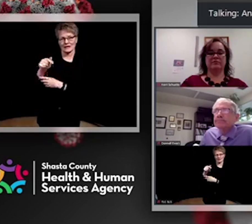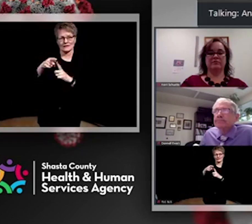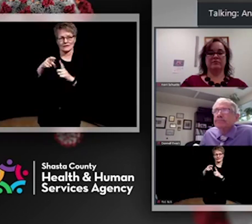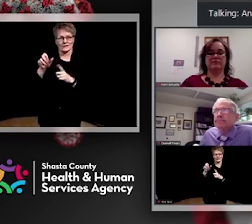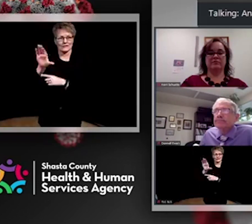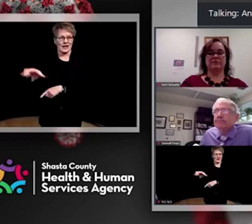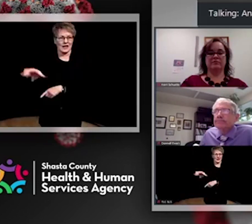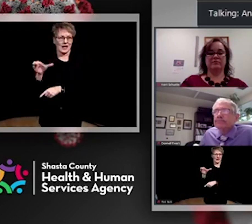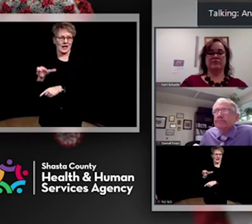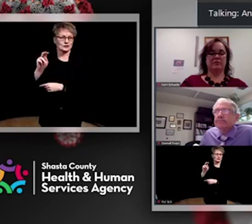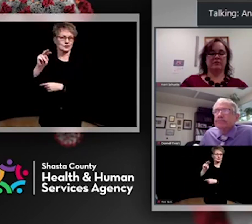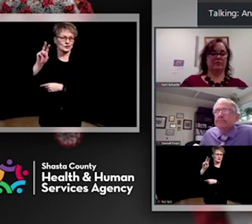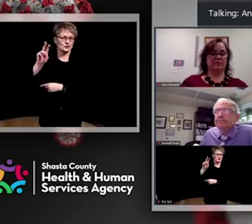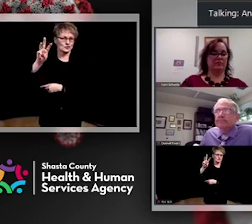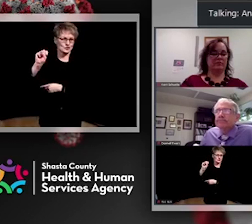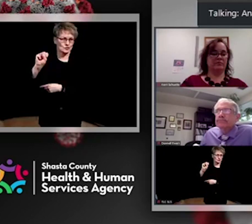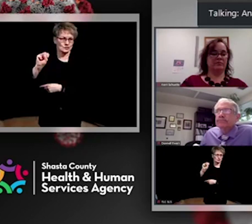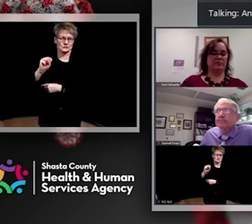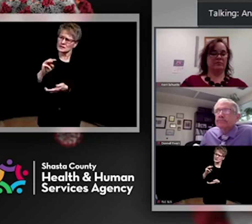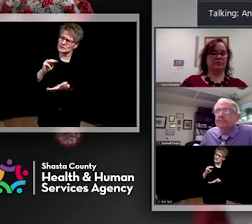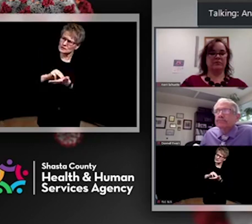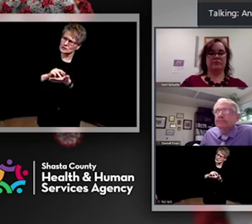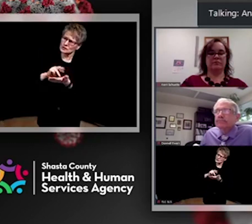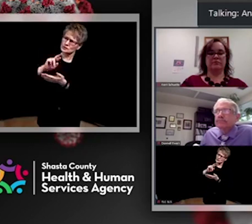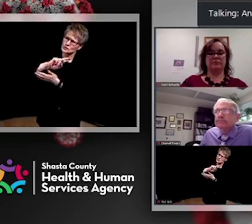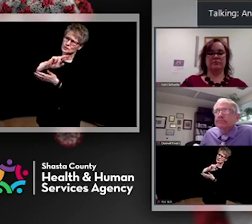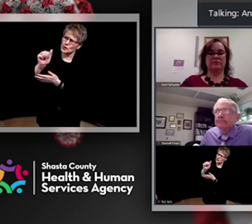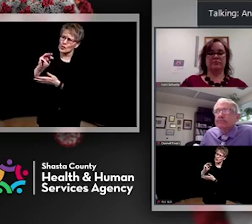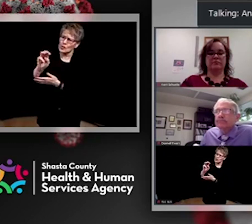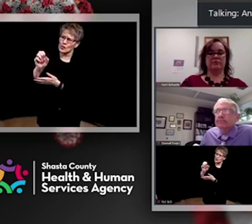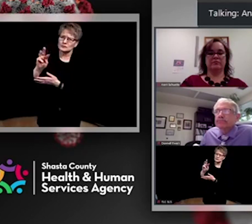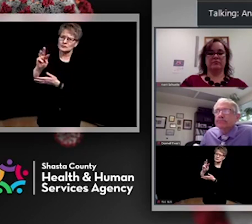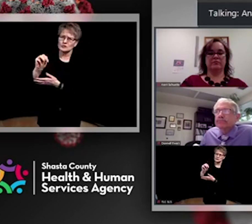you mentioned COVID parties. Can you be a little more specific? Are you talking about,